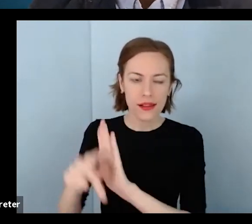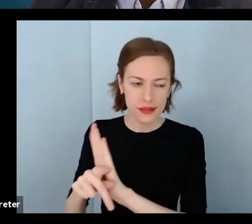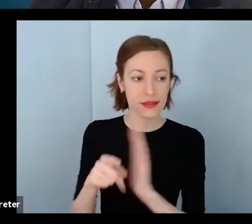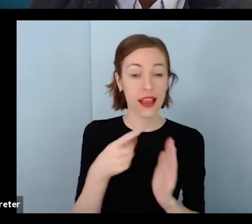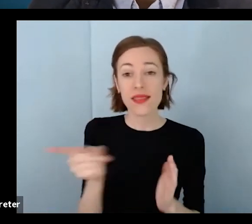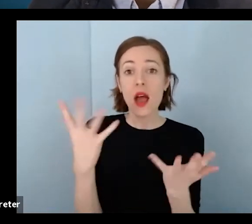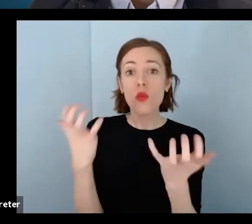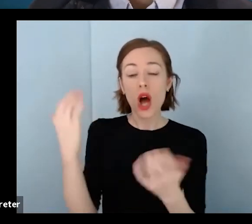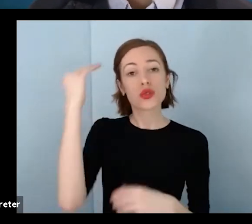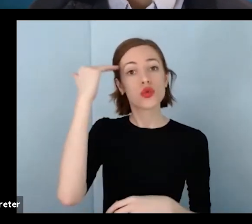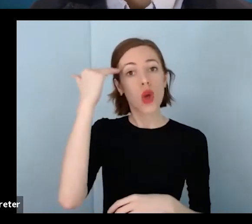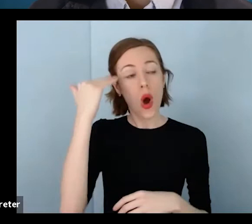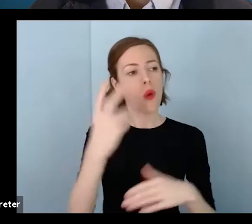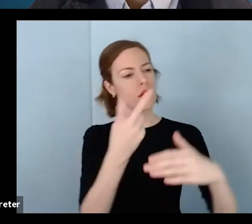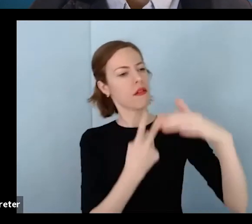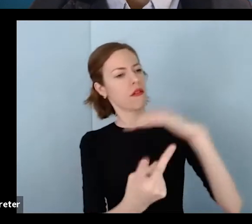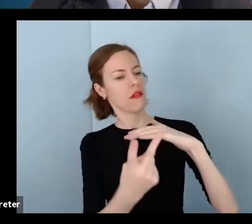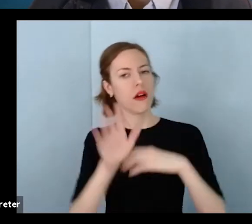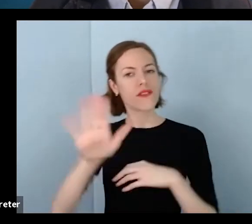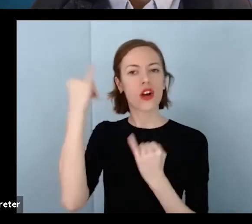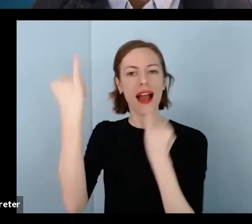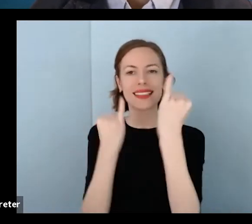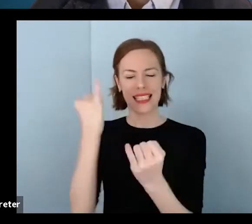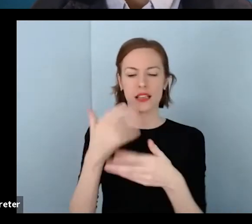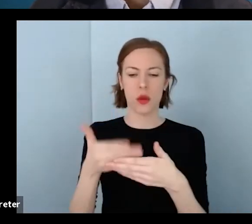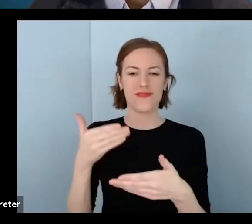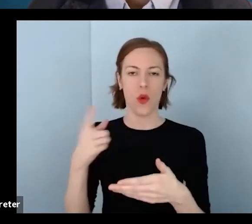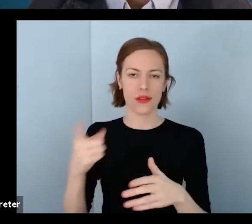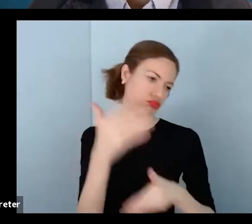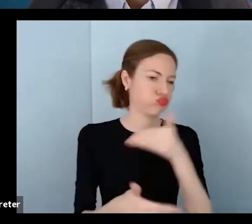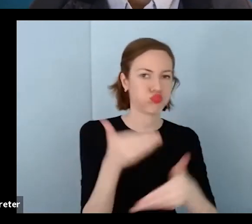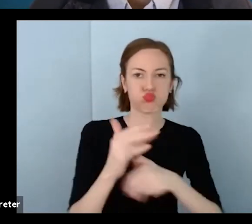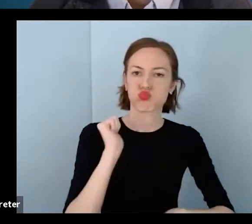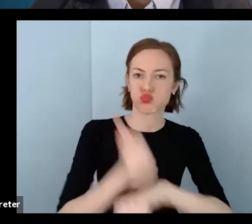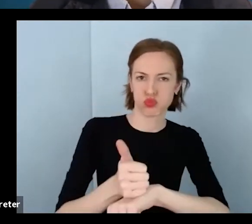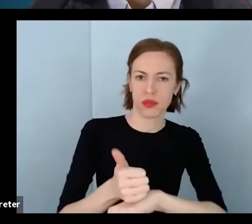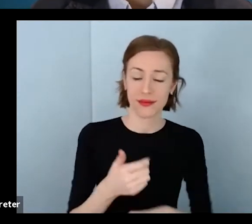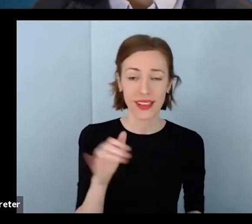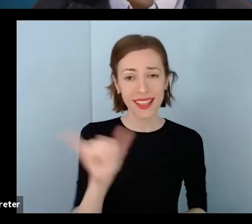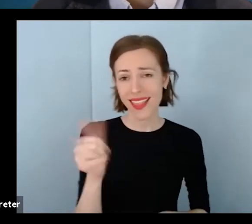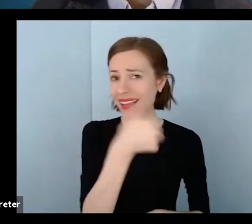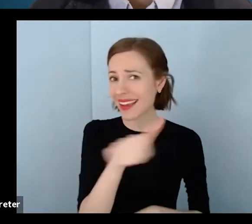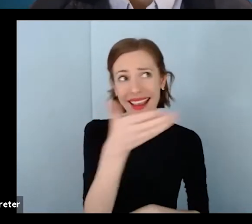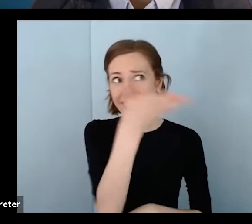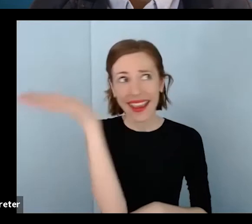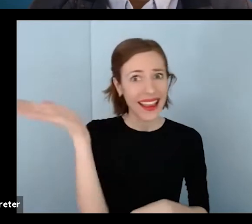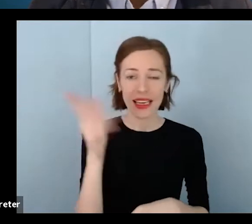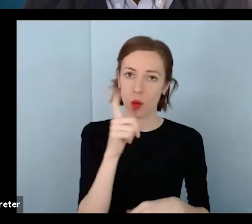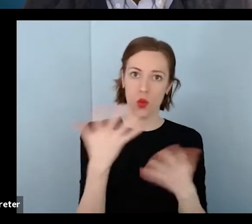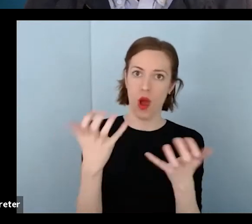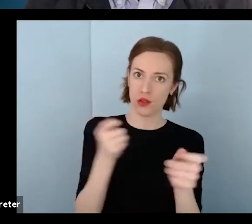Like any institution trying to govern wisely and effectively. The world needs news community needed knowledge.